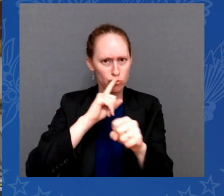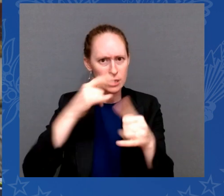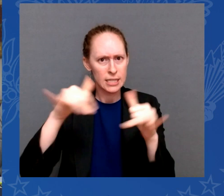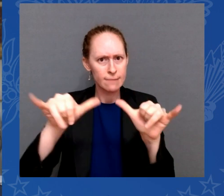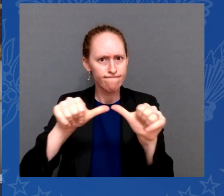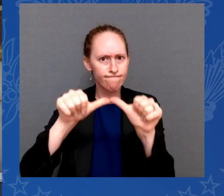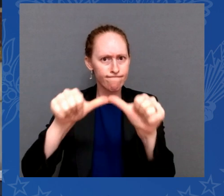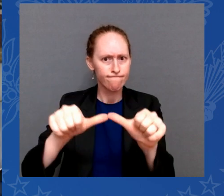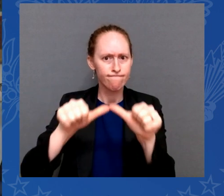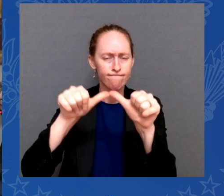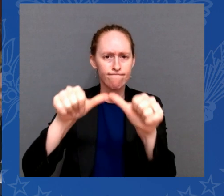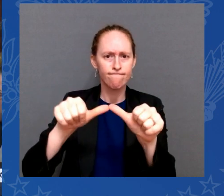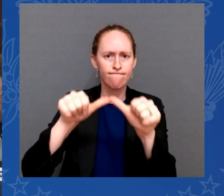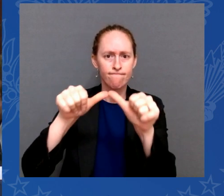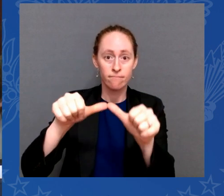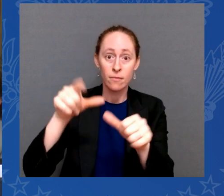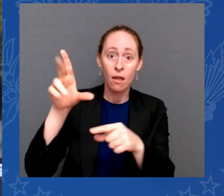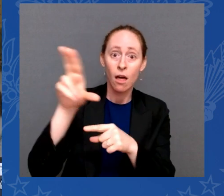And now I'd like to turn to the attorney general.